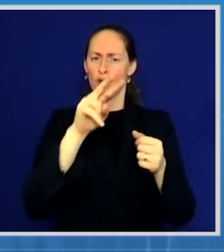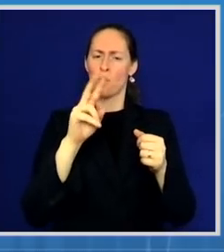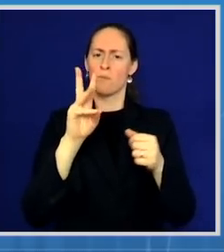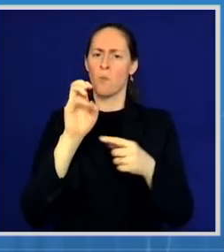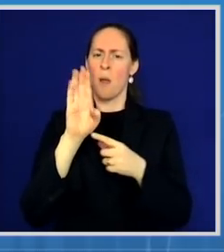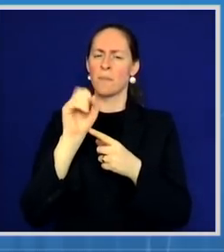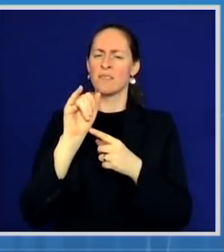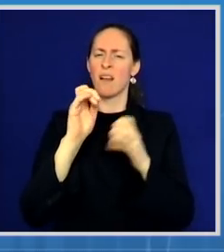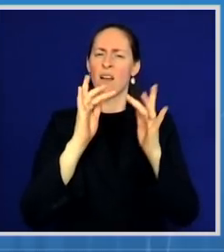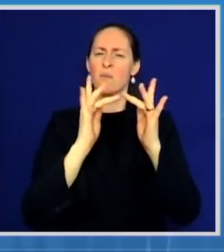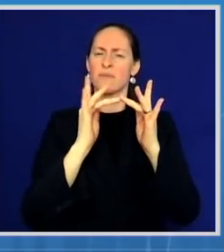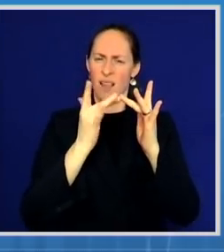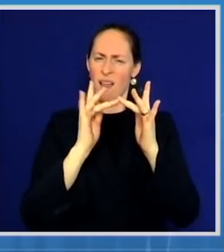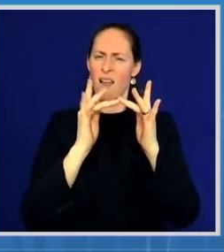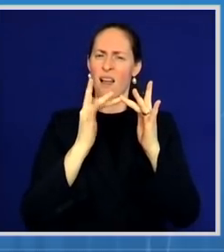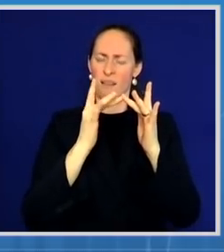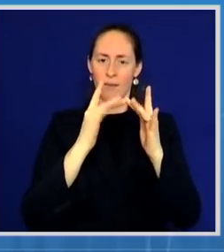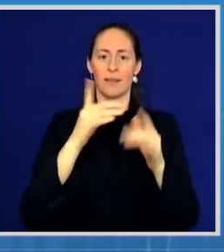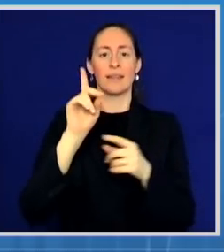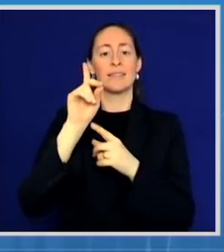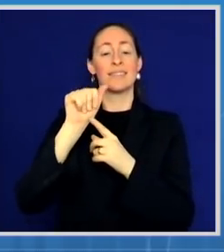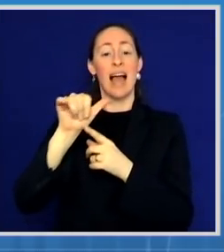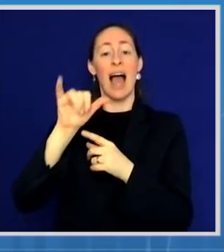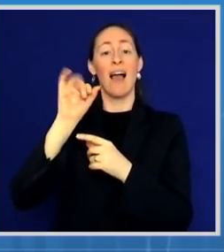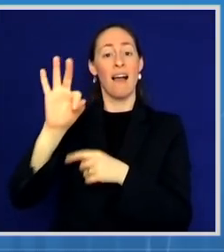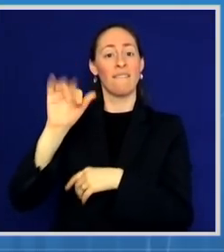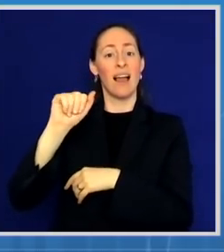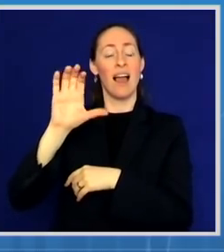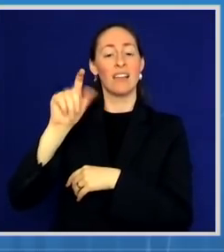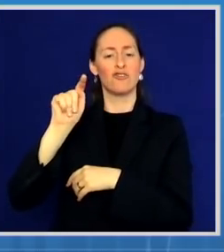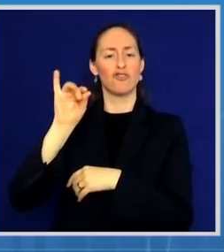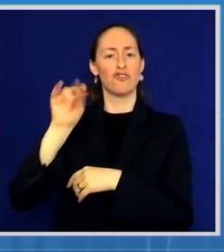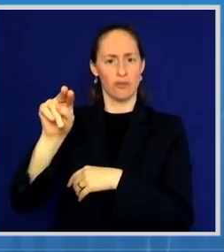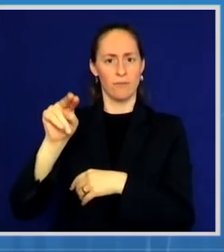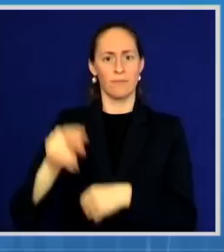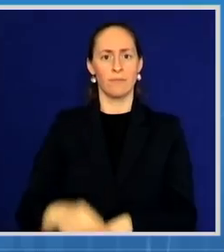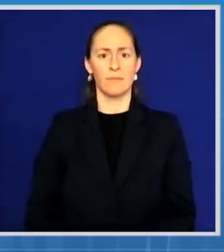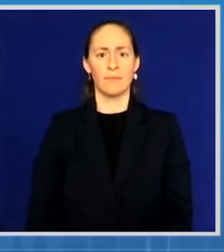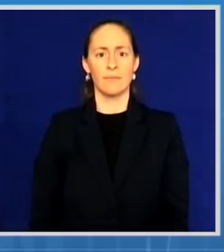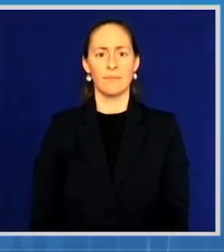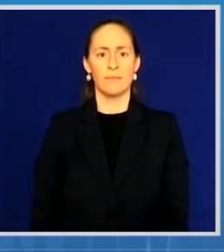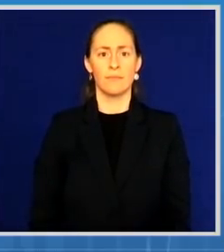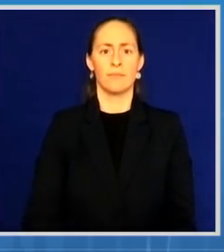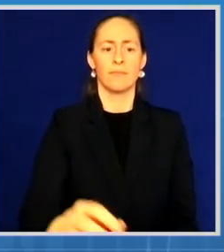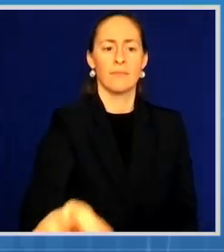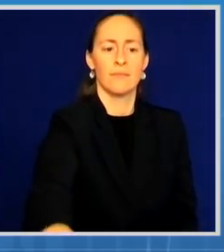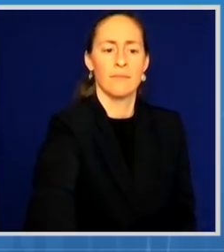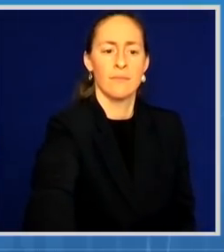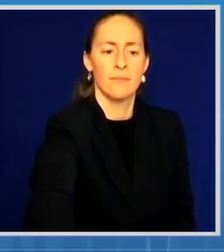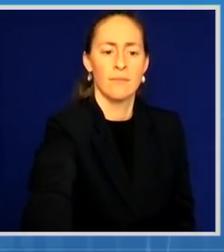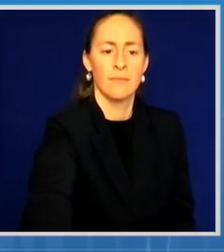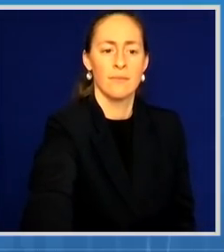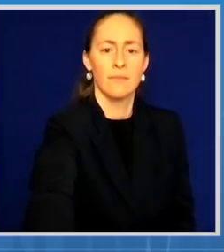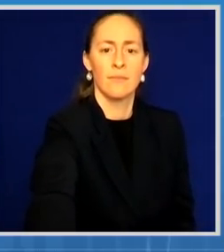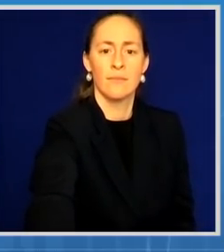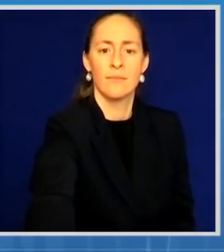Now these are a few of the thousands of organizations that have joined the growing movement to vaccinate the nation.